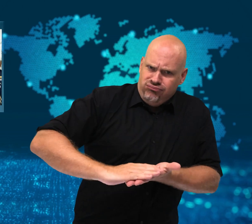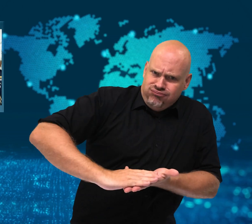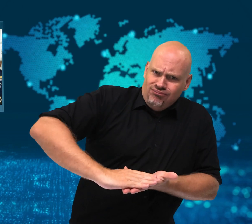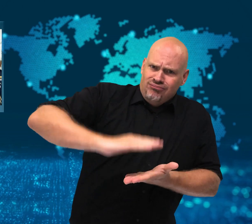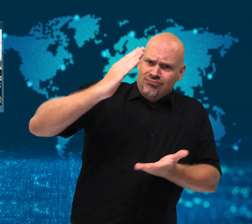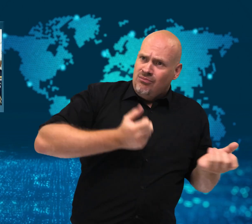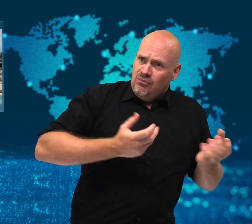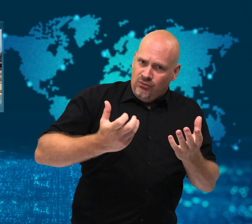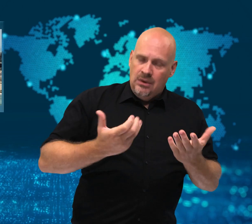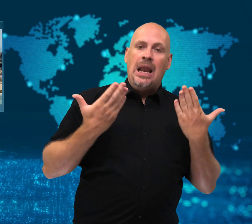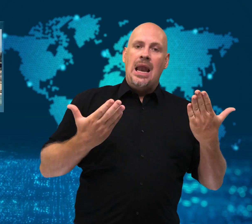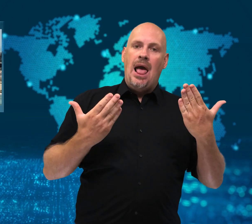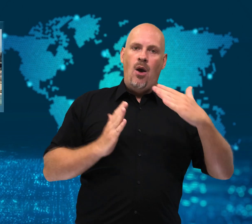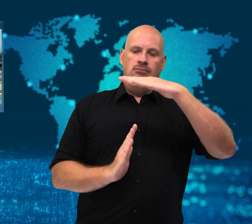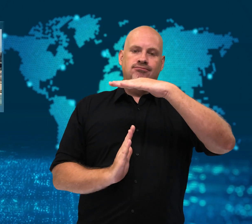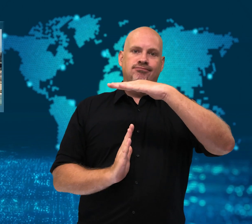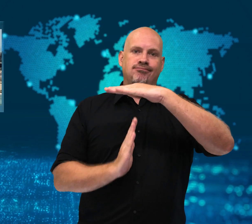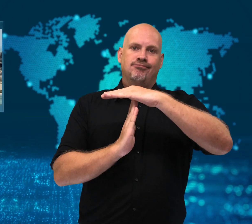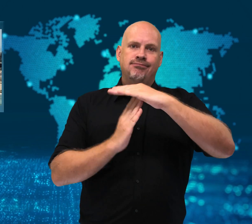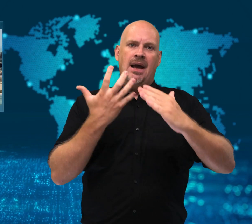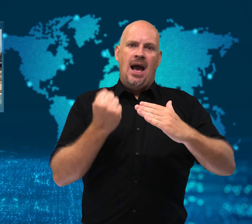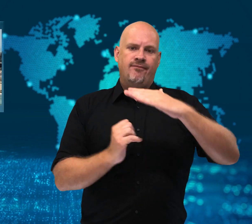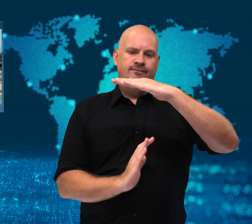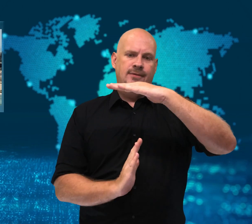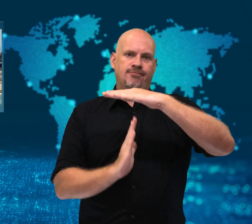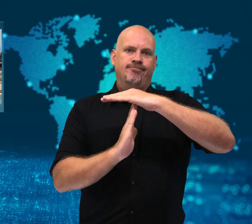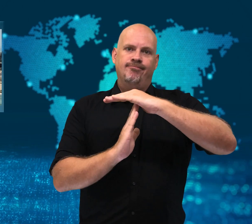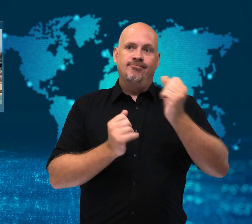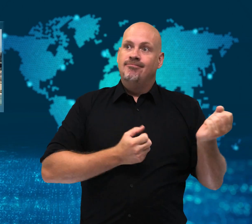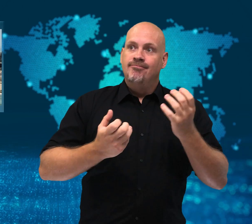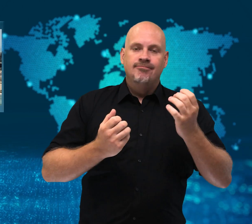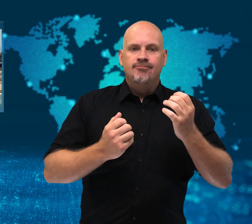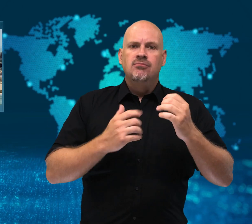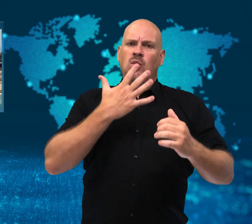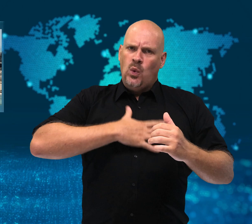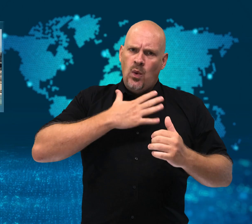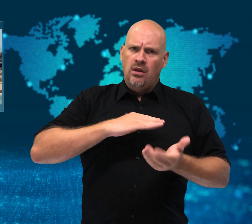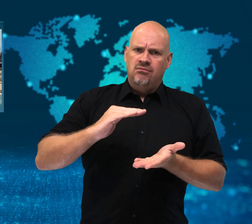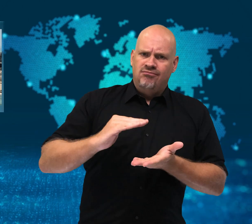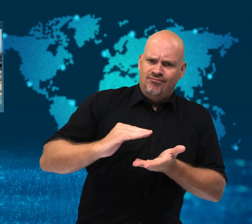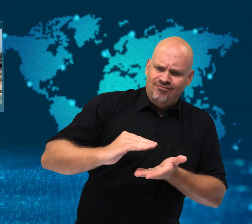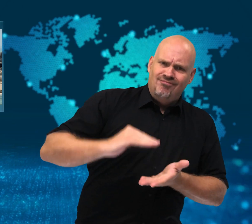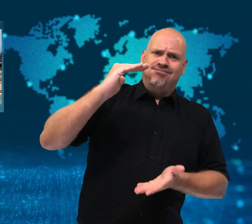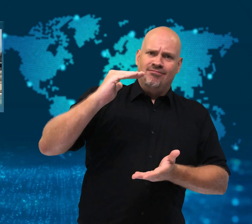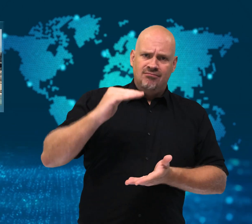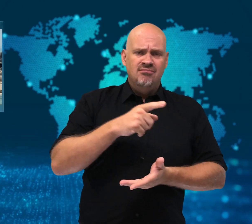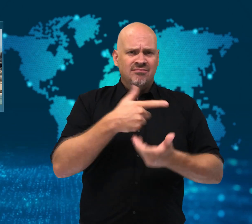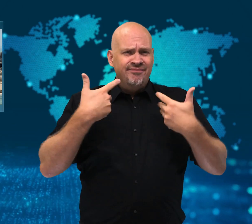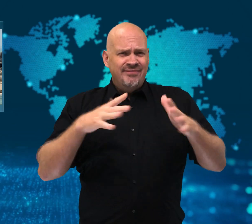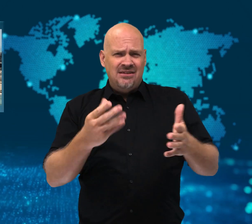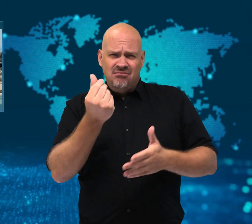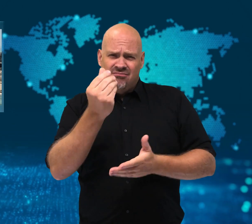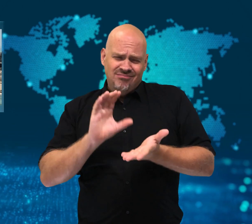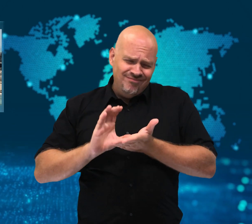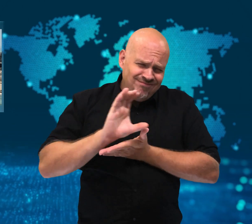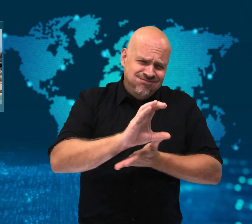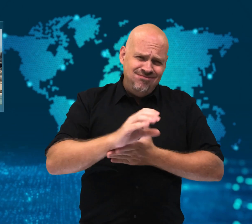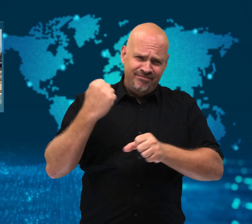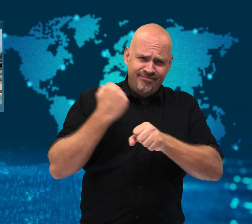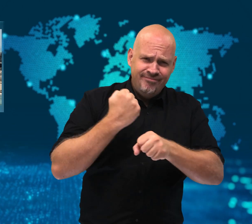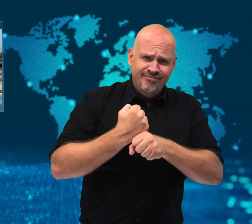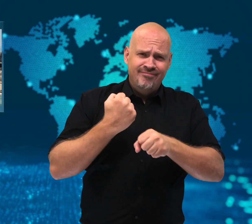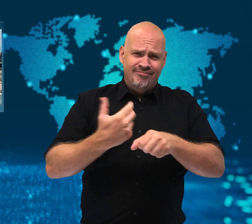The country has invested a lot of money in production,